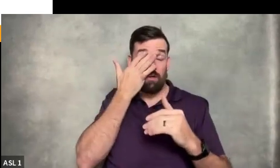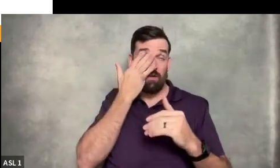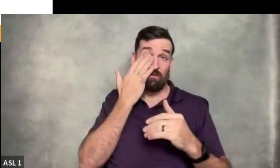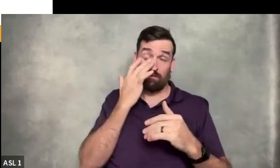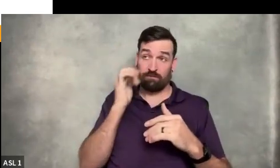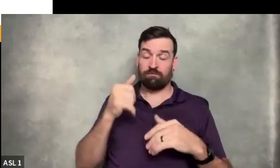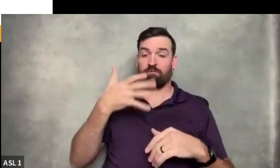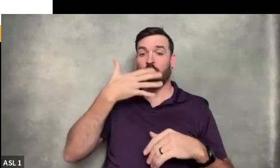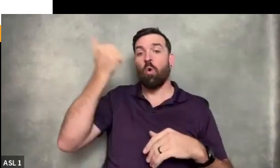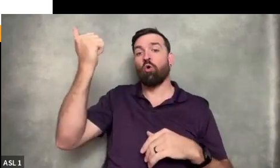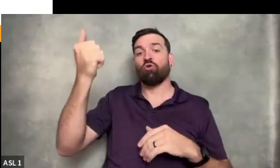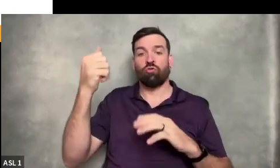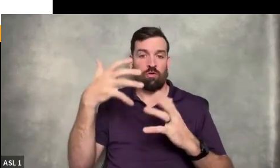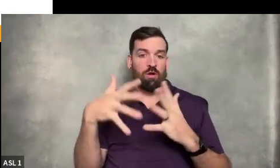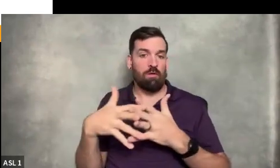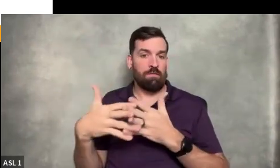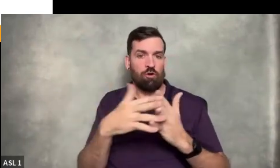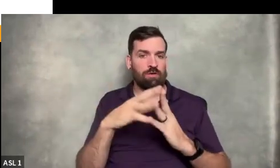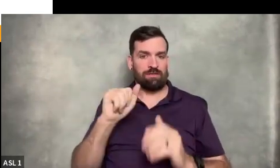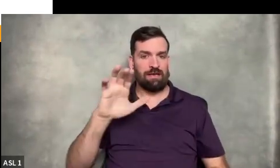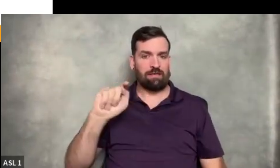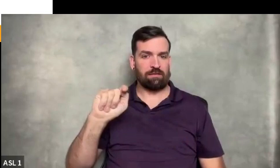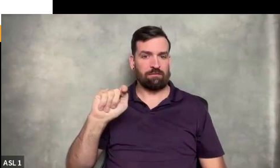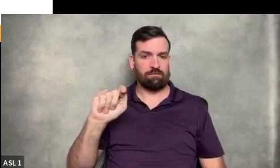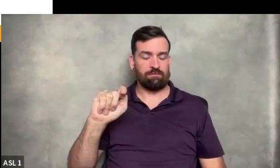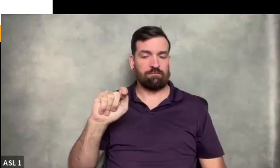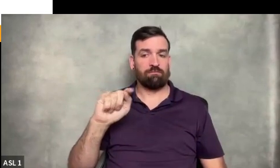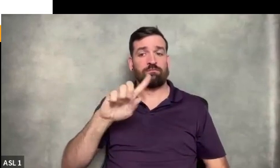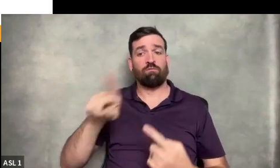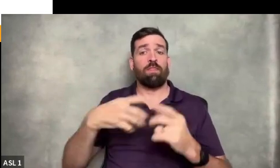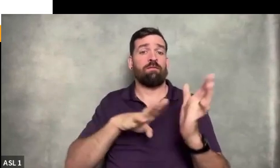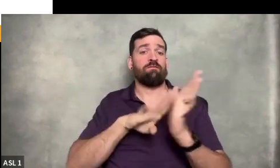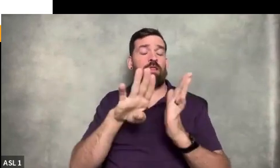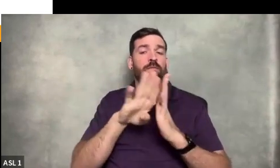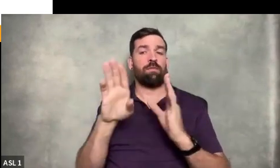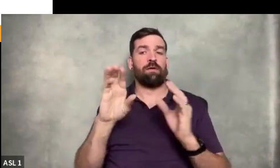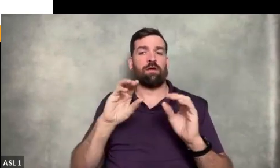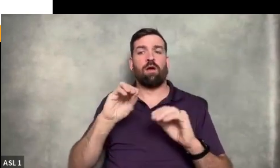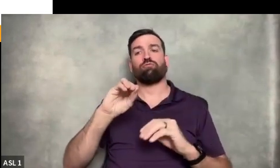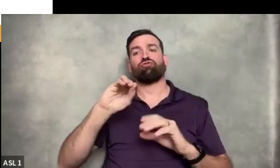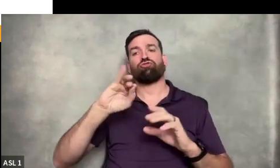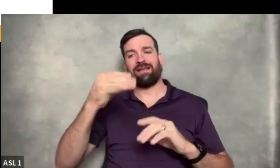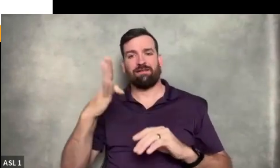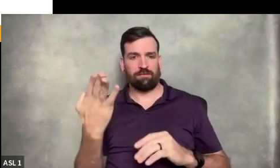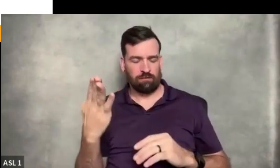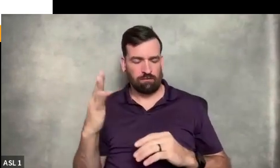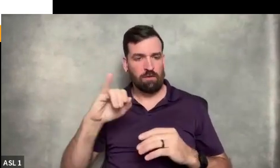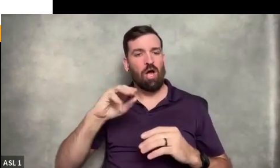as amended. In developing objectives, consider the role these topic areas serve in optimizing